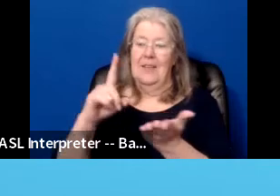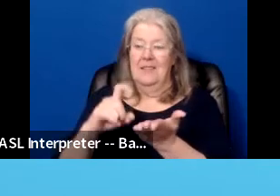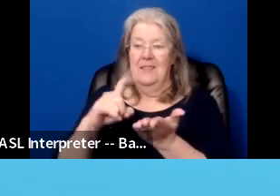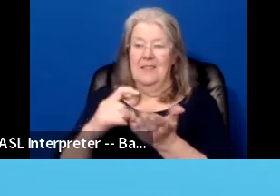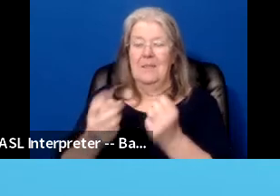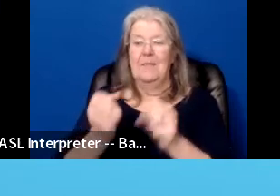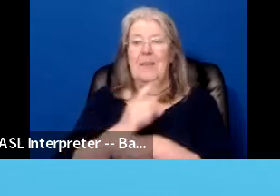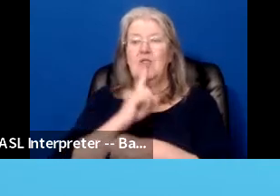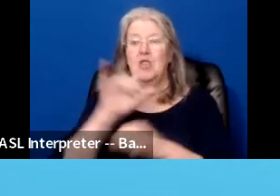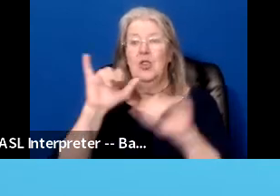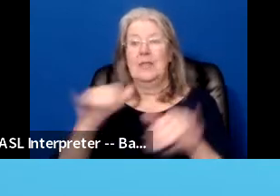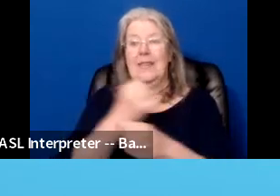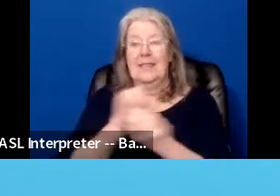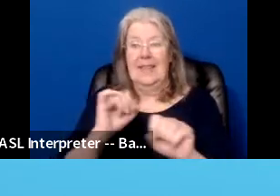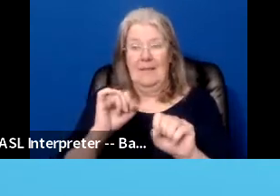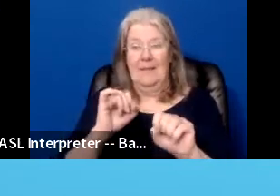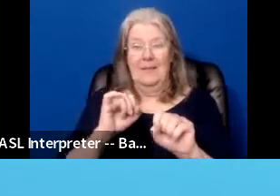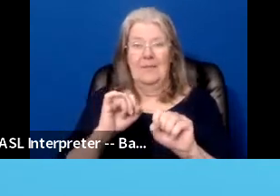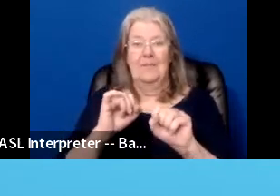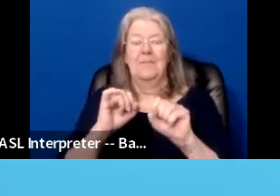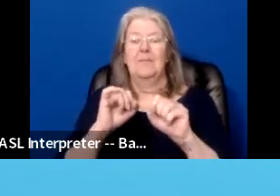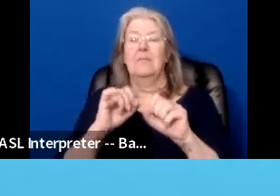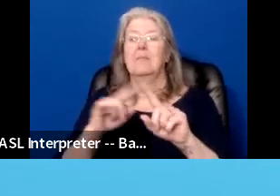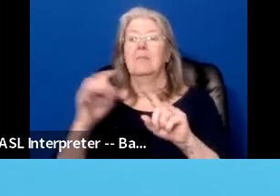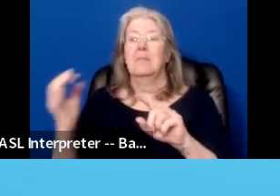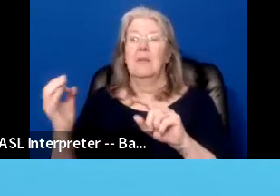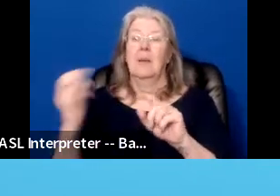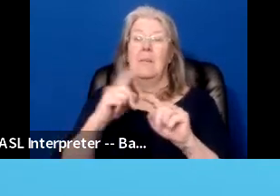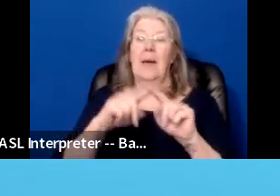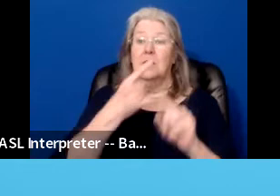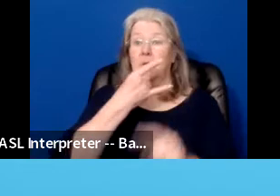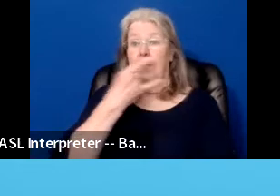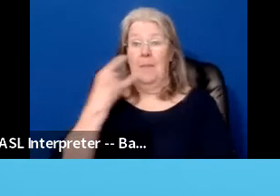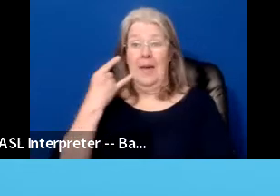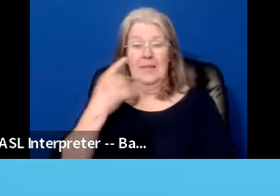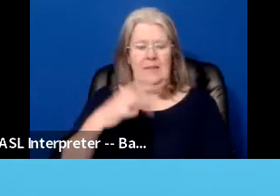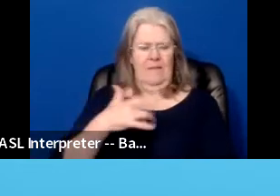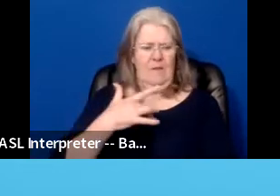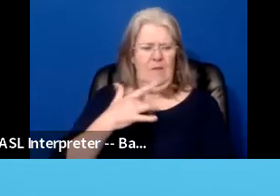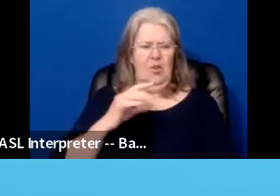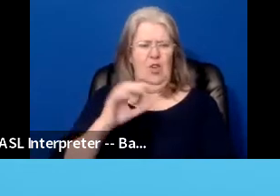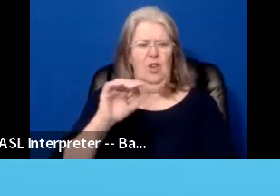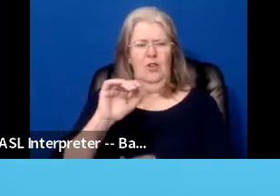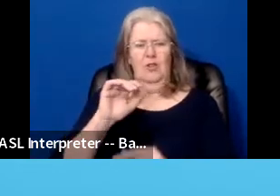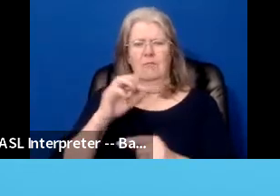As again going back to masks if you are at risk or you feel that you are unsafe, I think